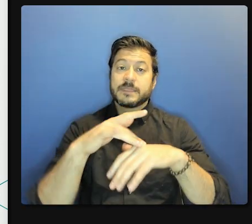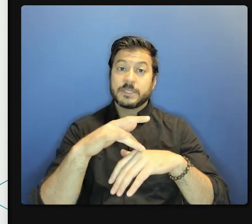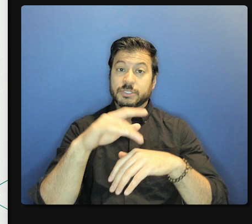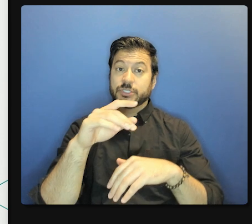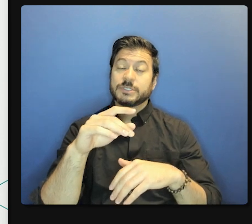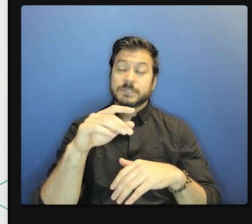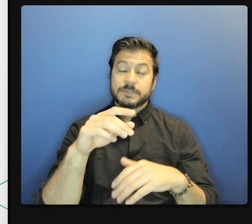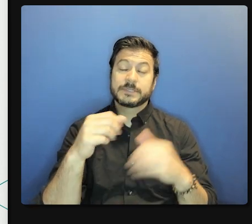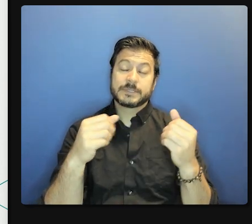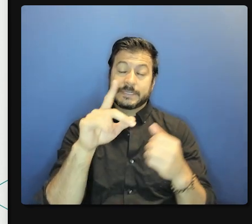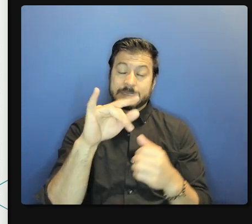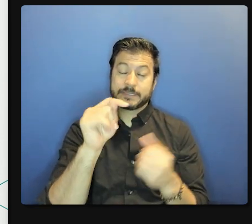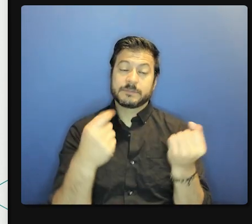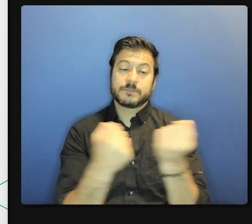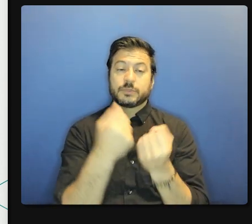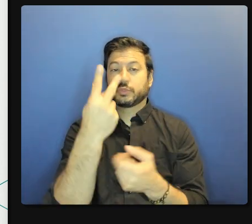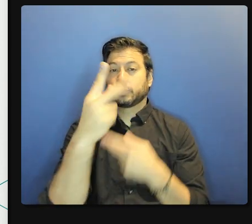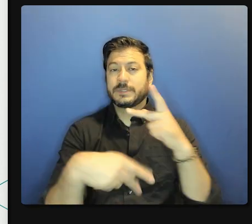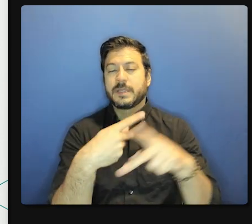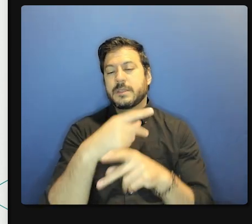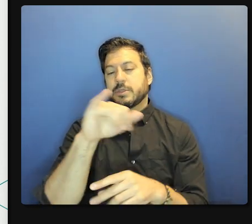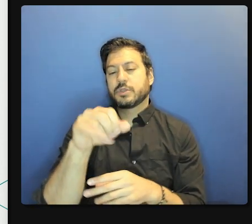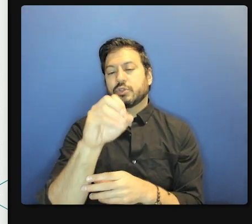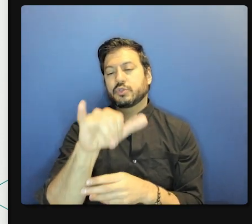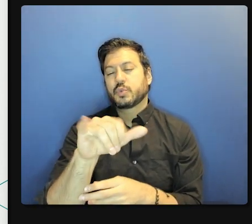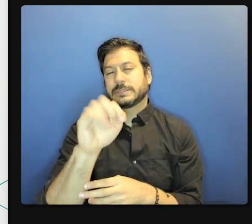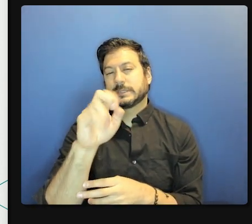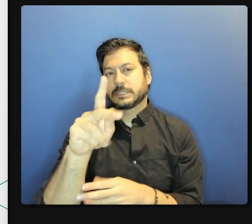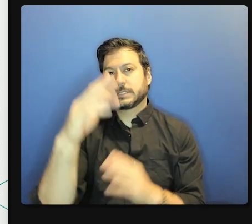The TAK also supports two kinds of joysticks.